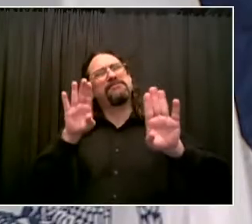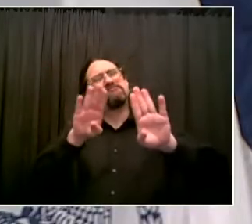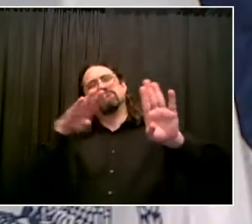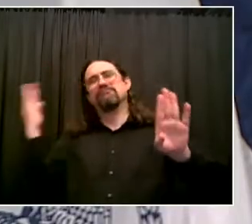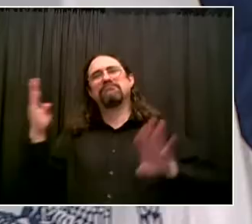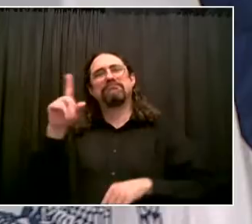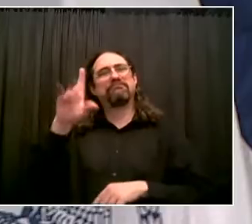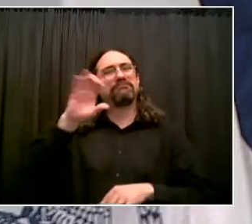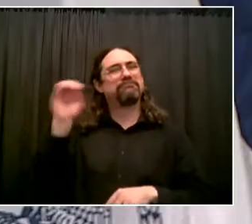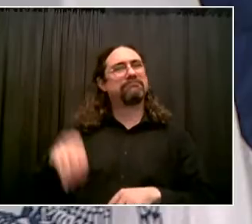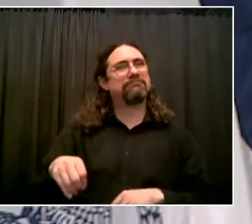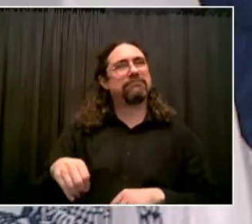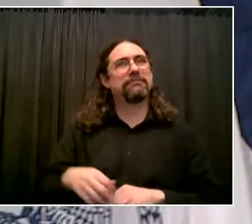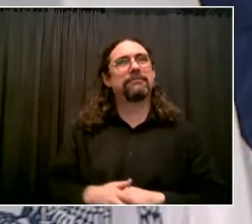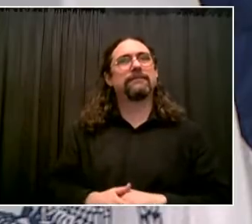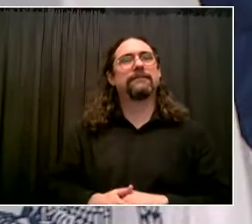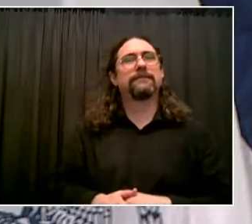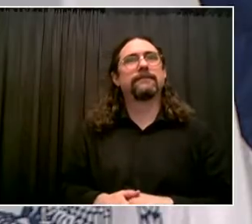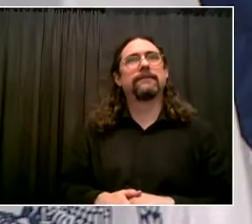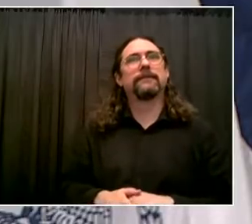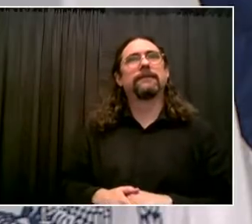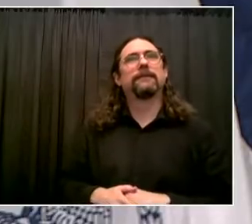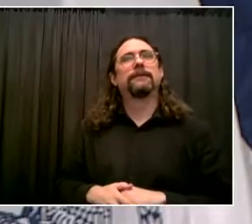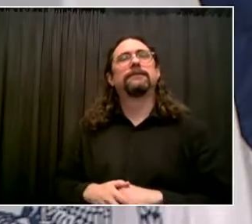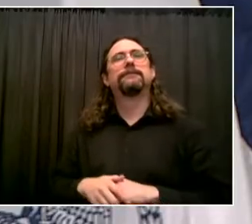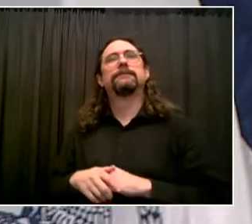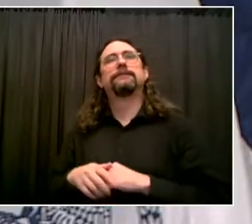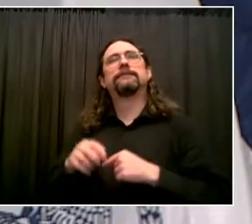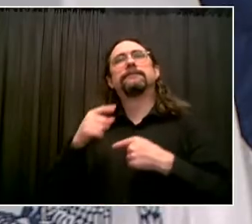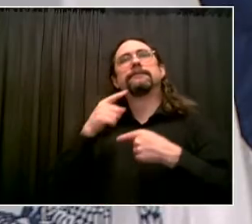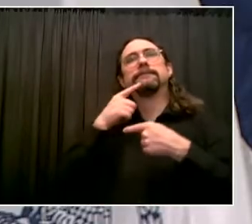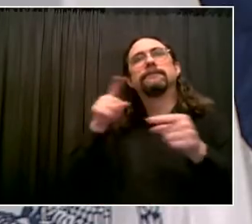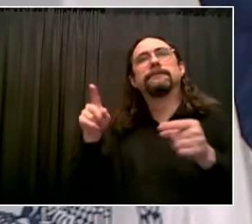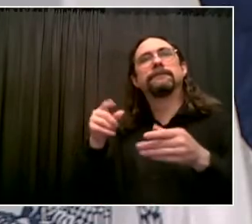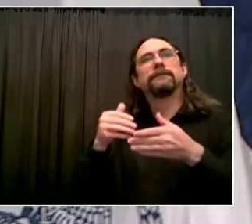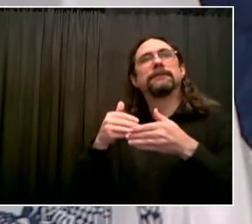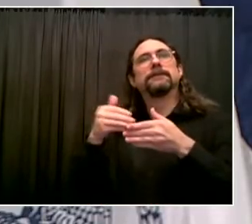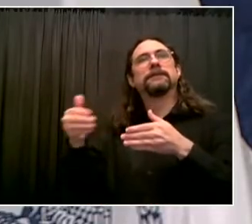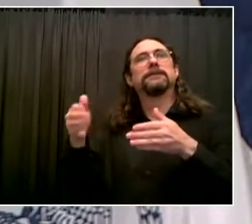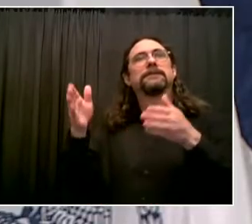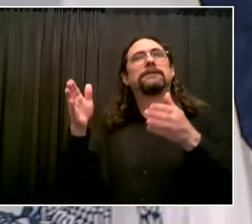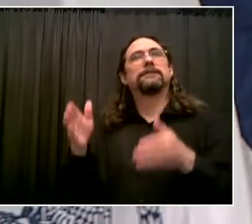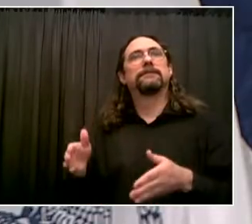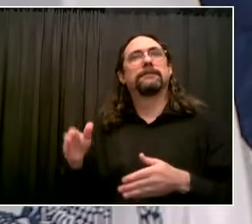THE COURT SYSTEM IS COMING BACK SOON AND THAT WILL MAKE ALL THE DIFFERENCE. THE NEXT IS